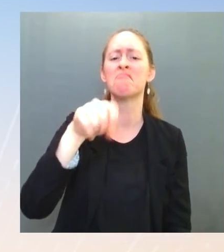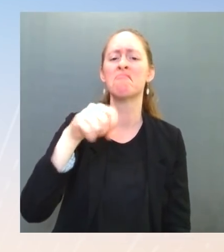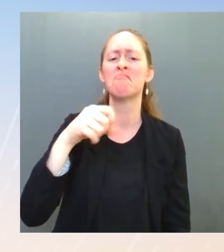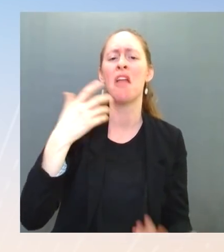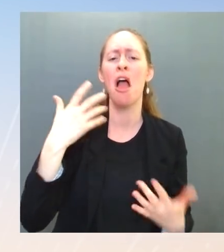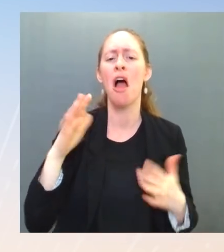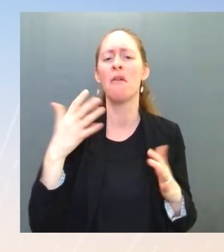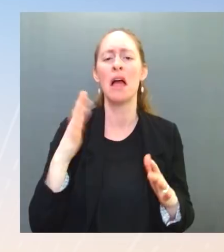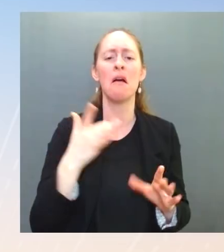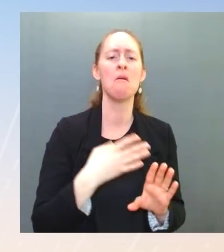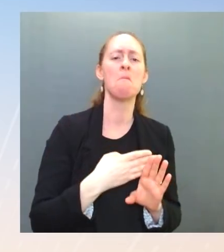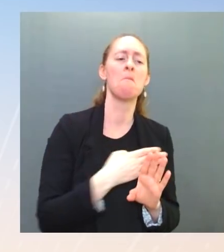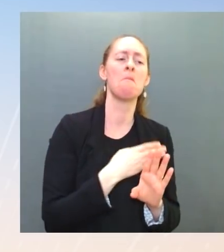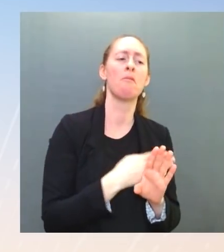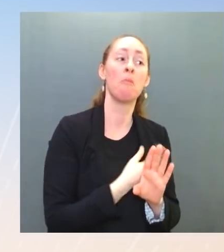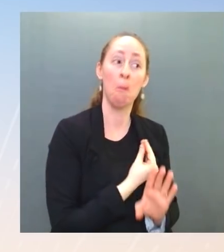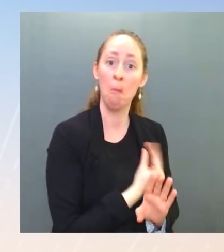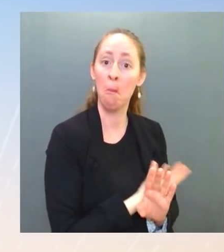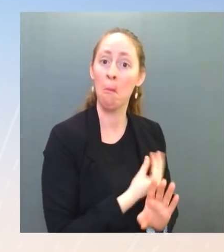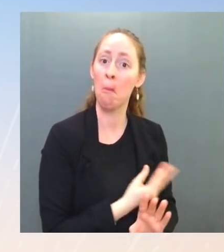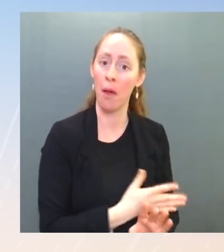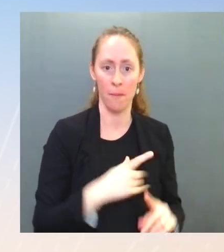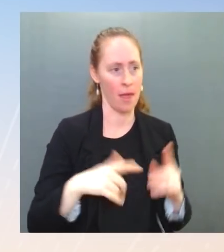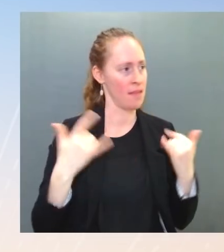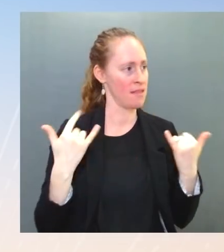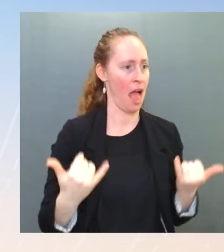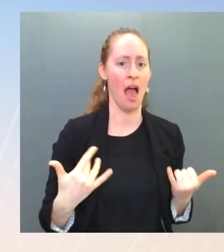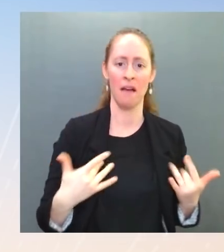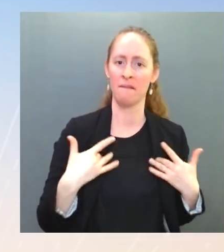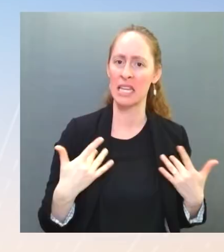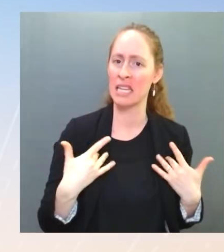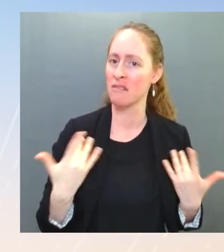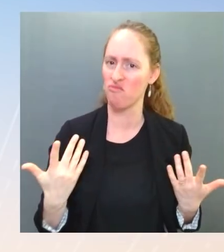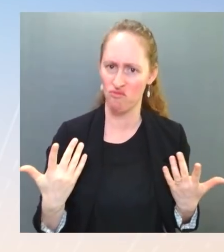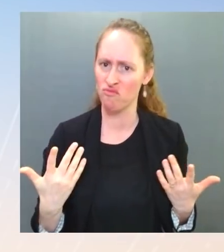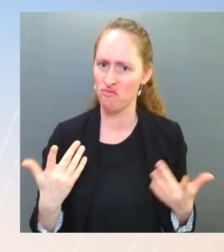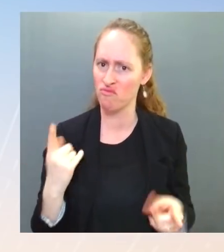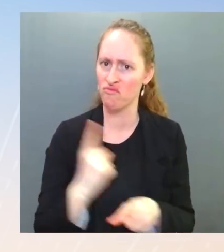who has had bipartisan support in the past,